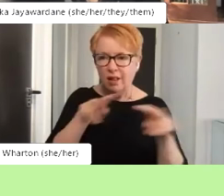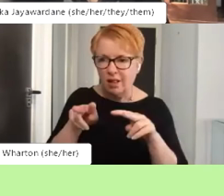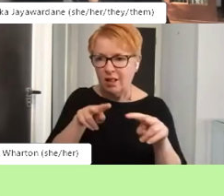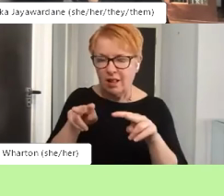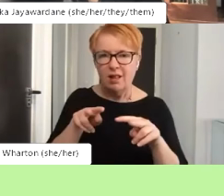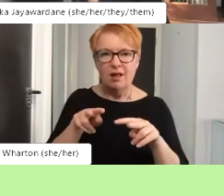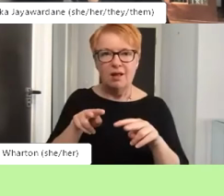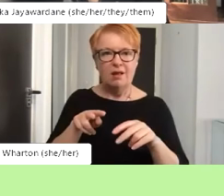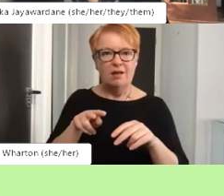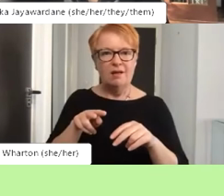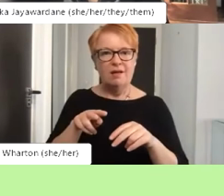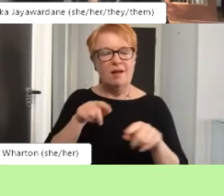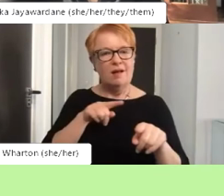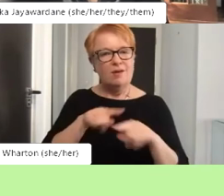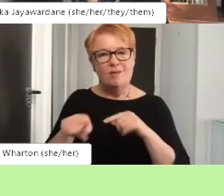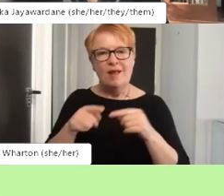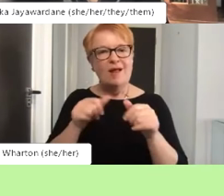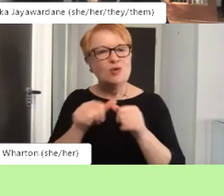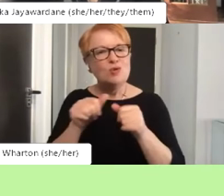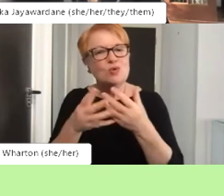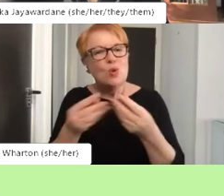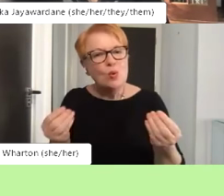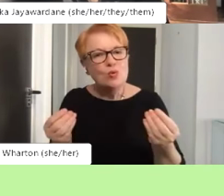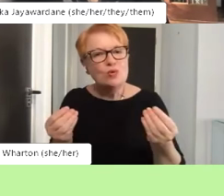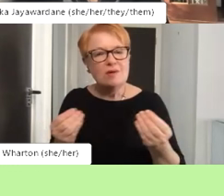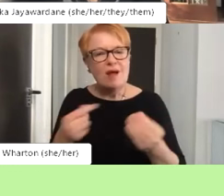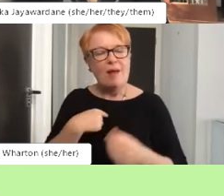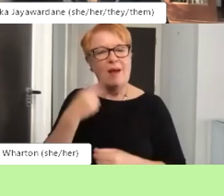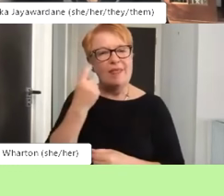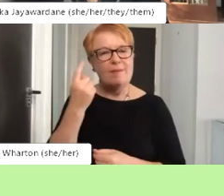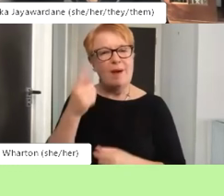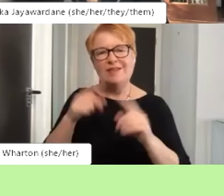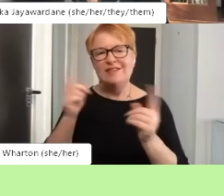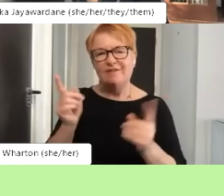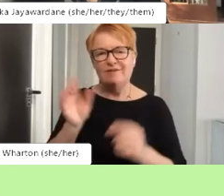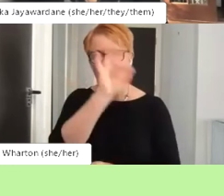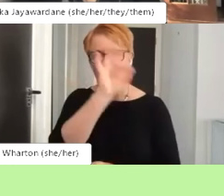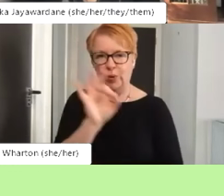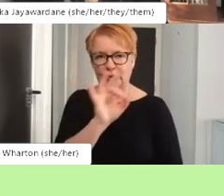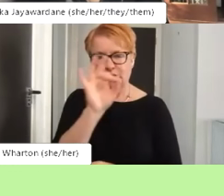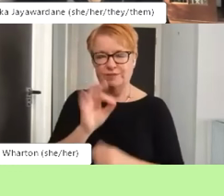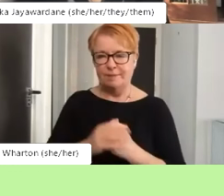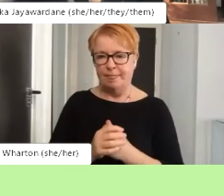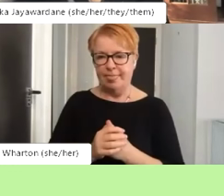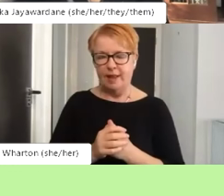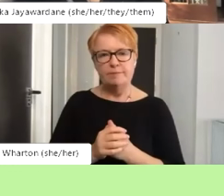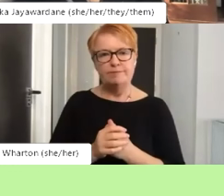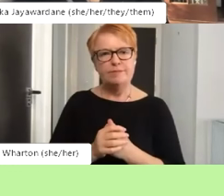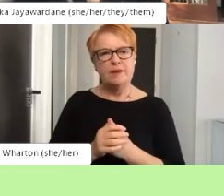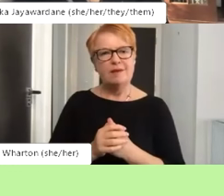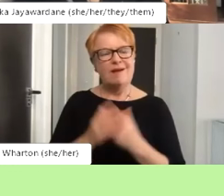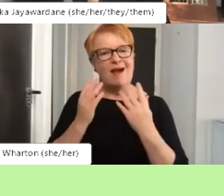Rather, I'm thinking about the following questions. What is the value of creating or directing attention towards something or an issue?